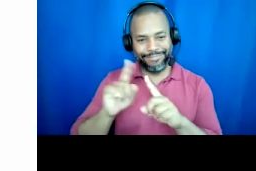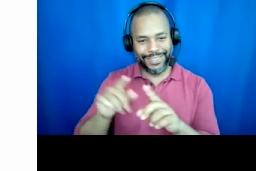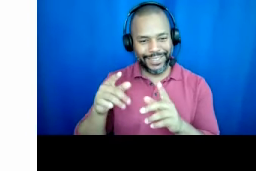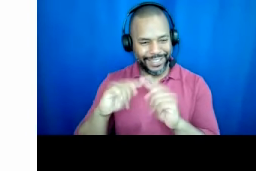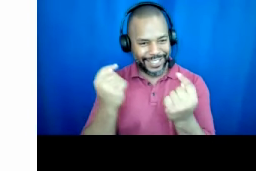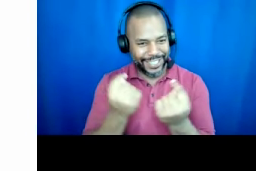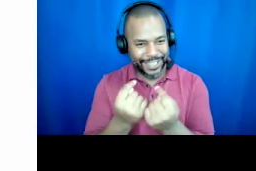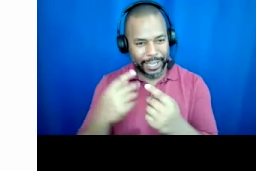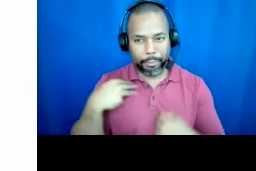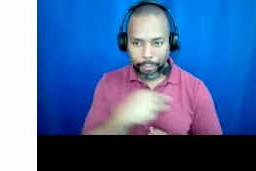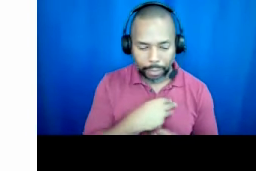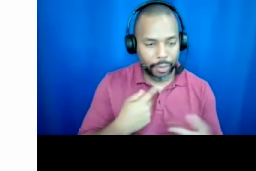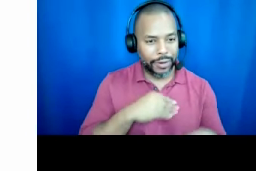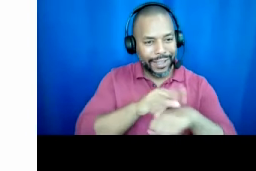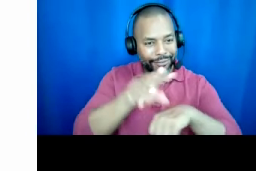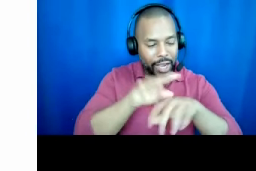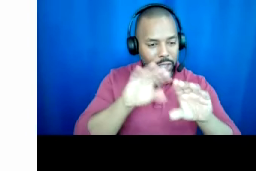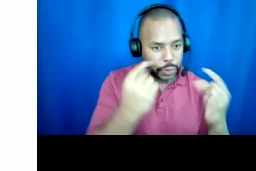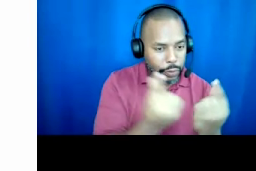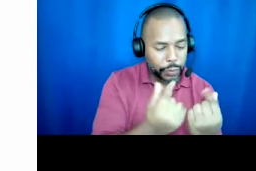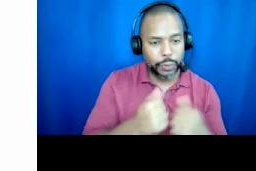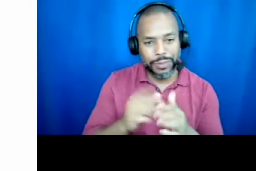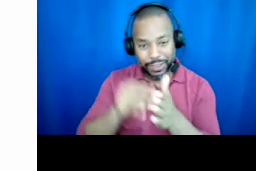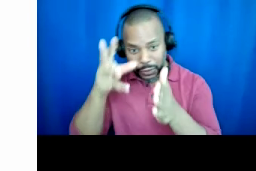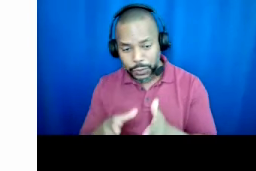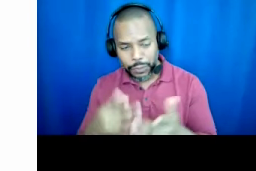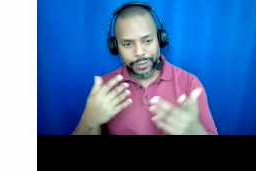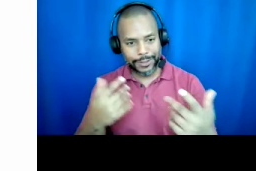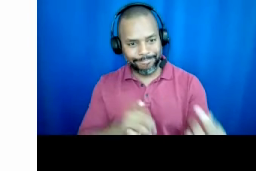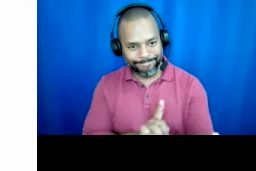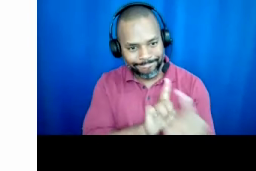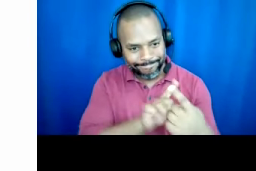students, colleagues to collaborate on the said unit plan.